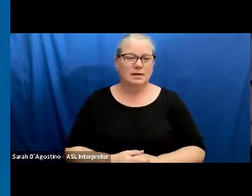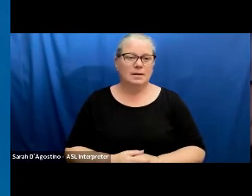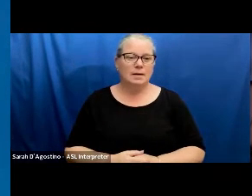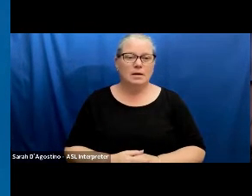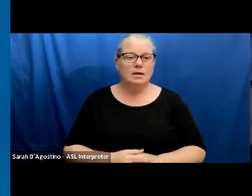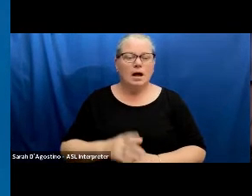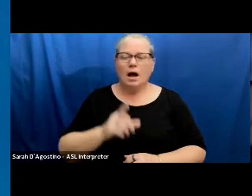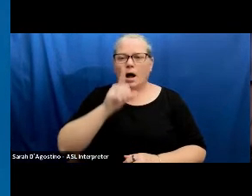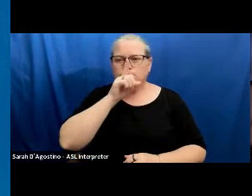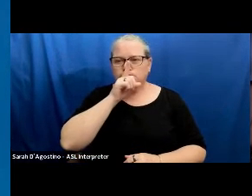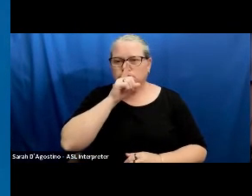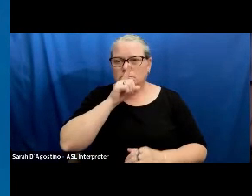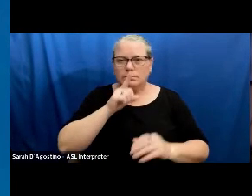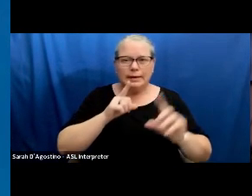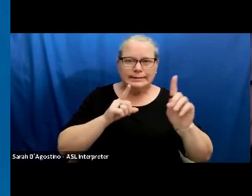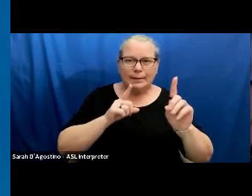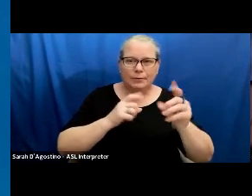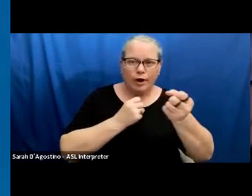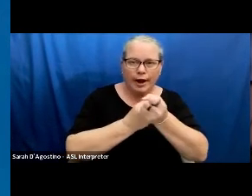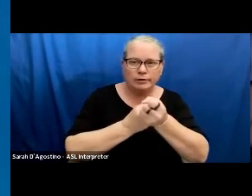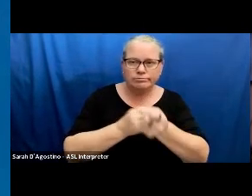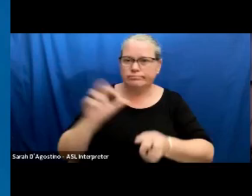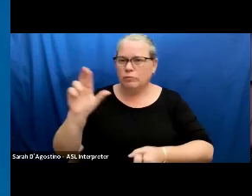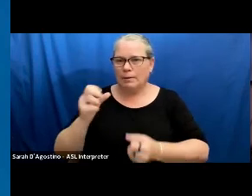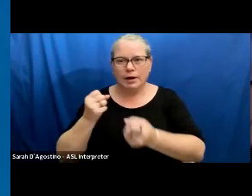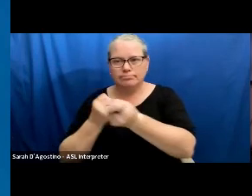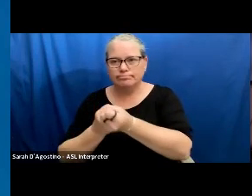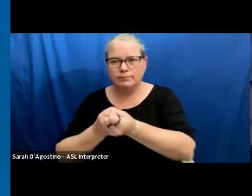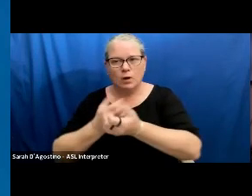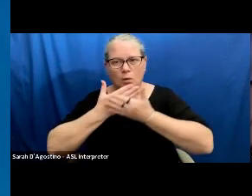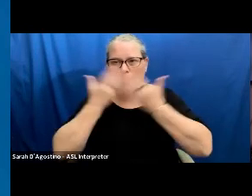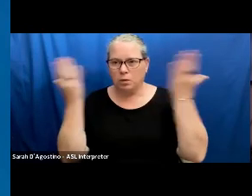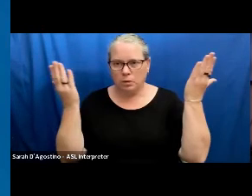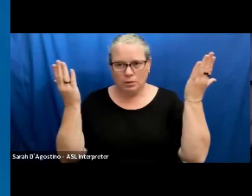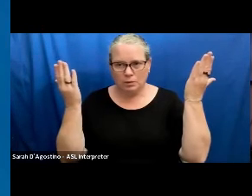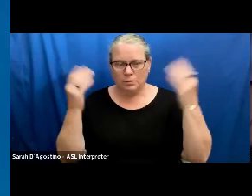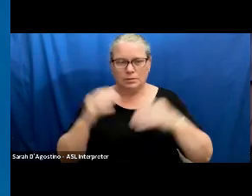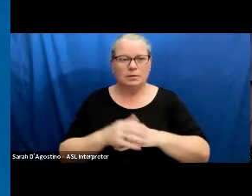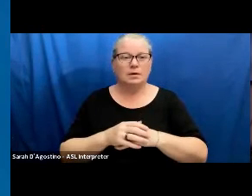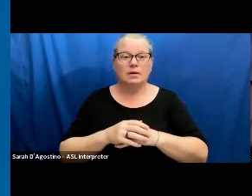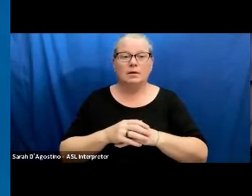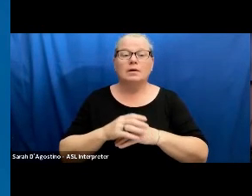it is an opportunity for candidates or their surrogates who are running for governor